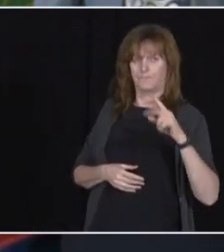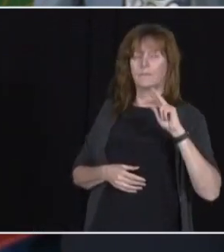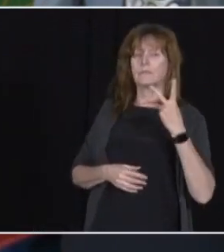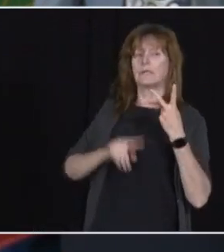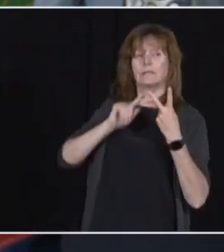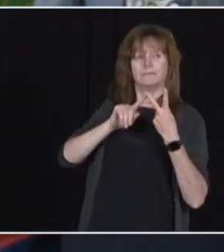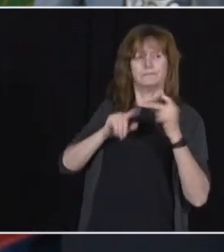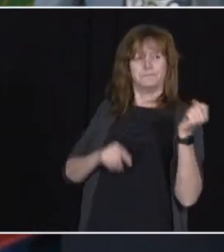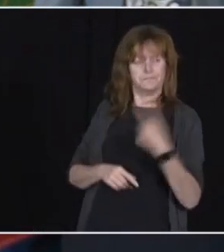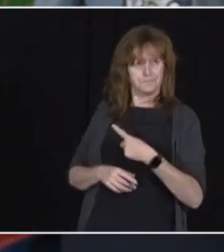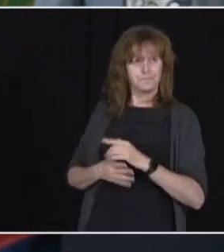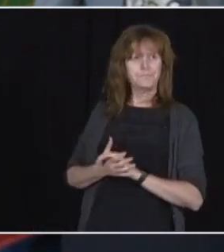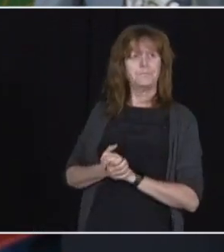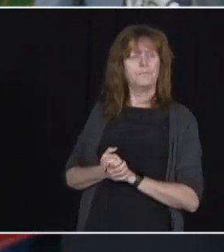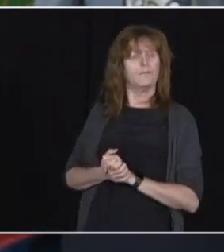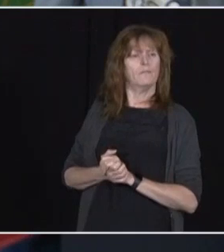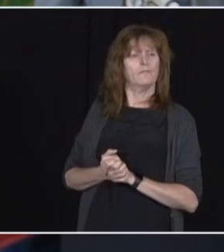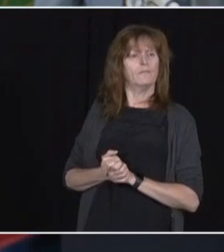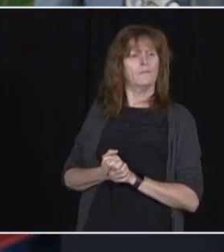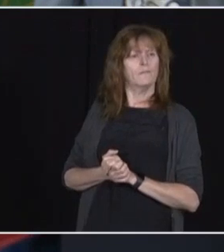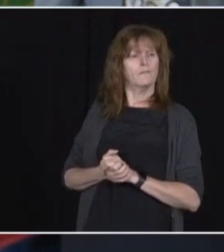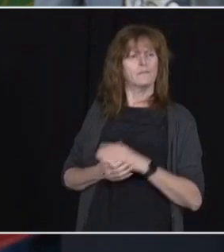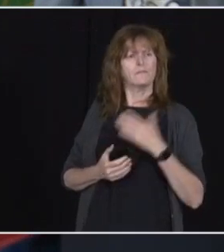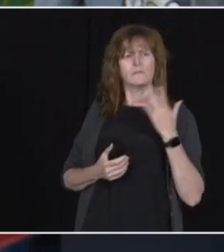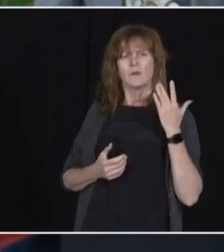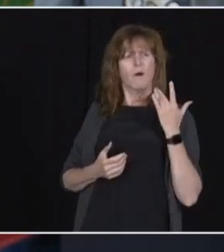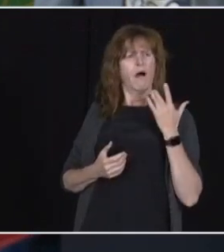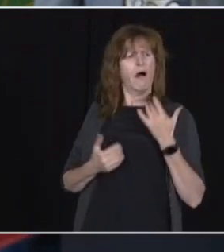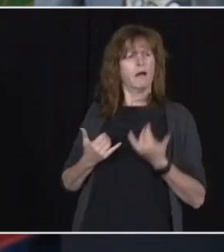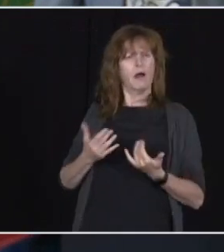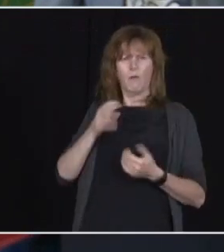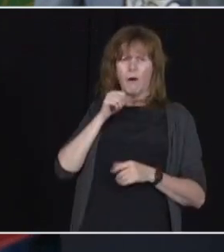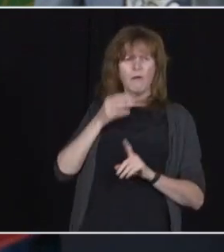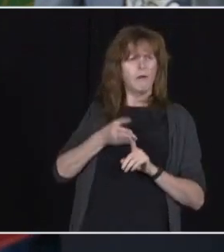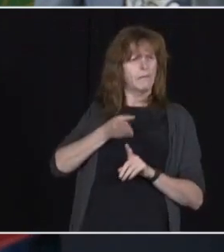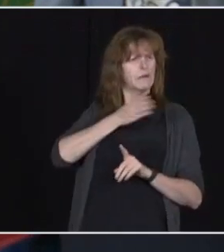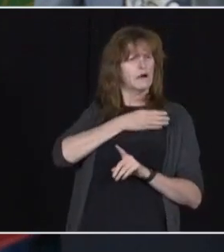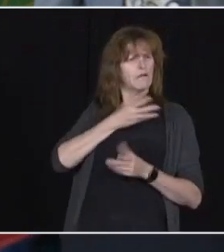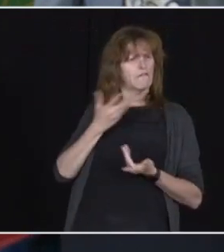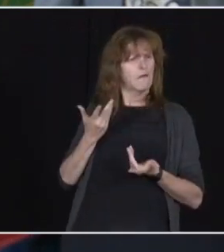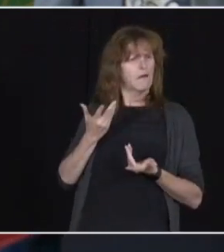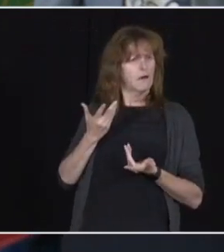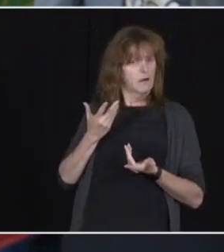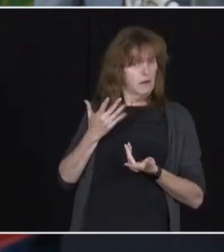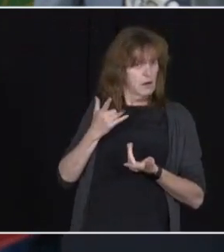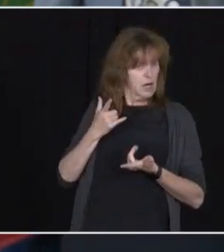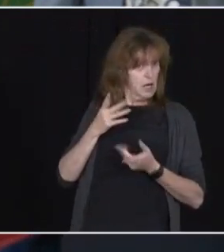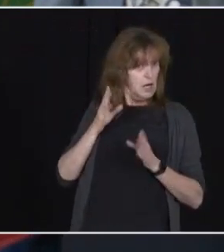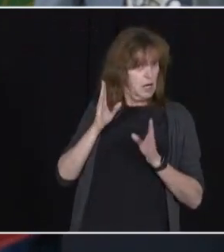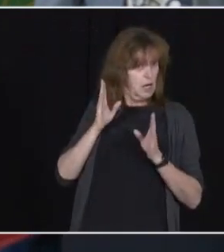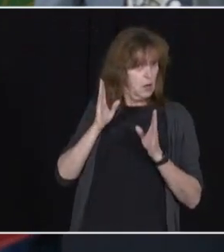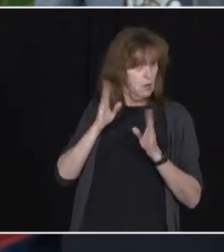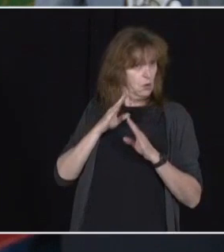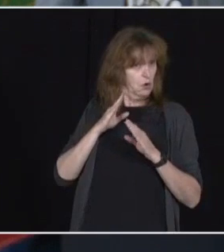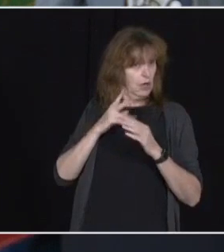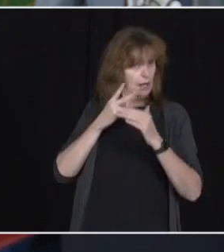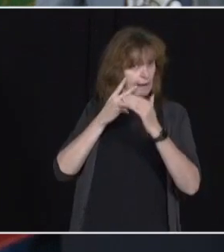Thank you. My follow-up. Why now and not earlier? Is it because the threat of the second wave is becoming more